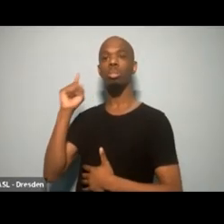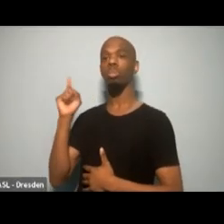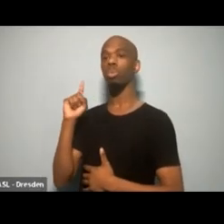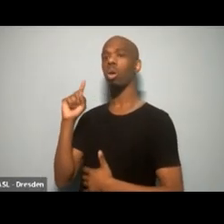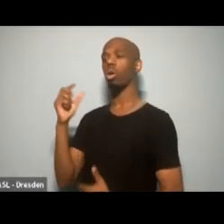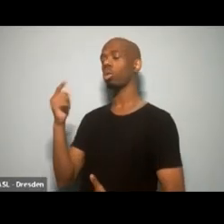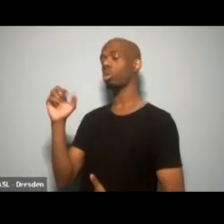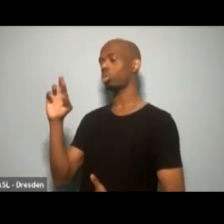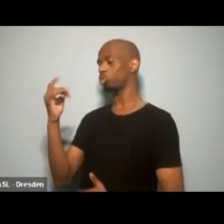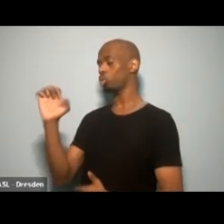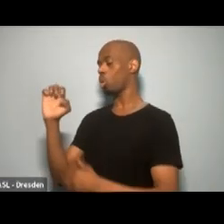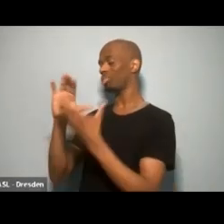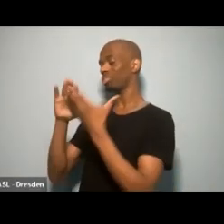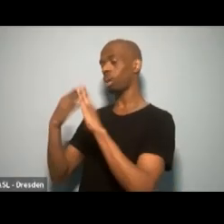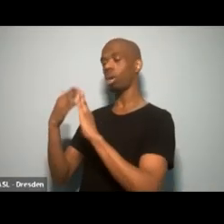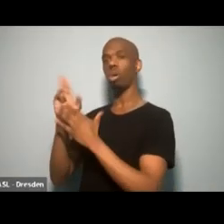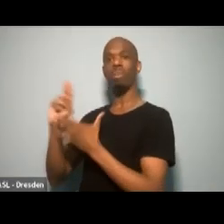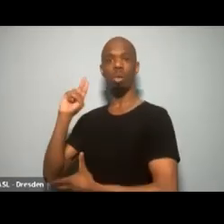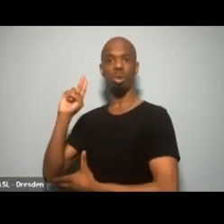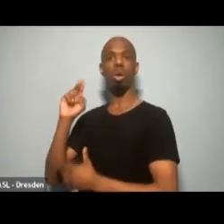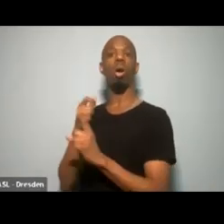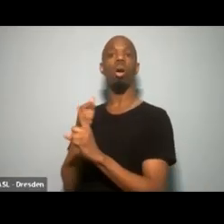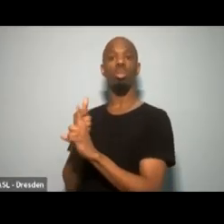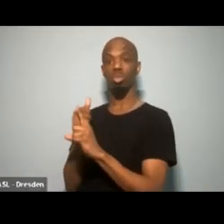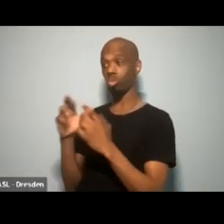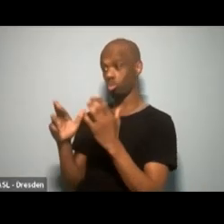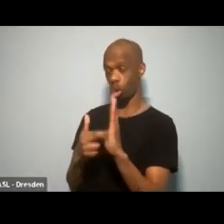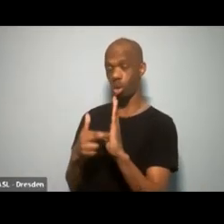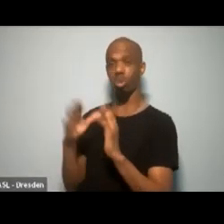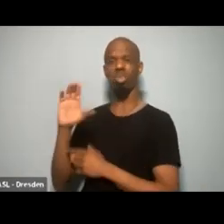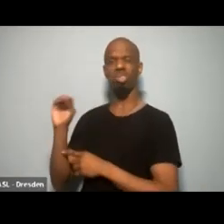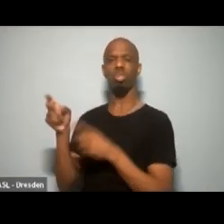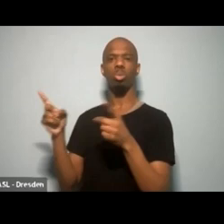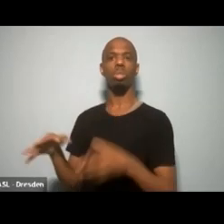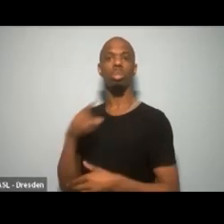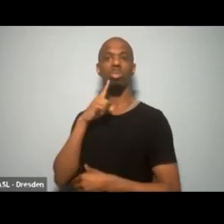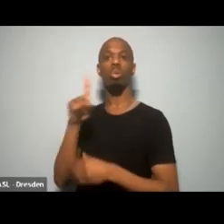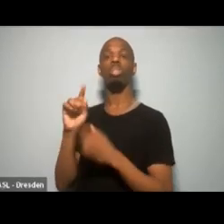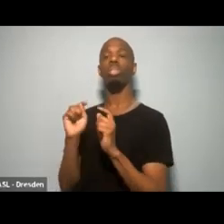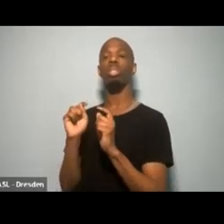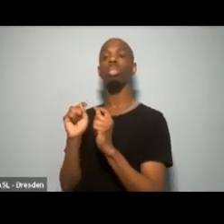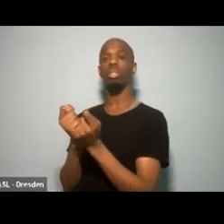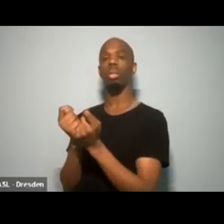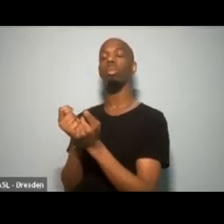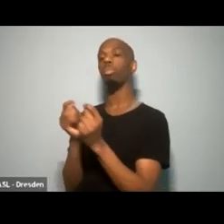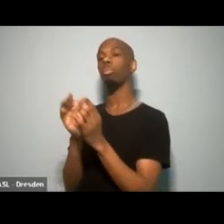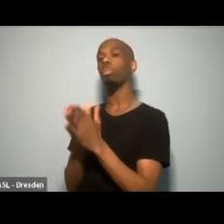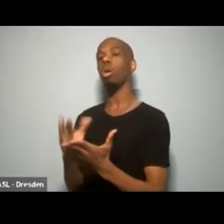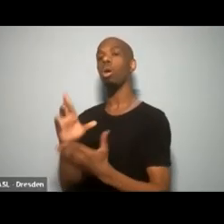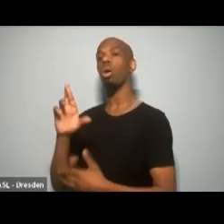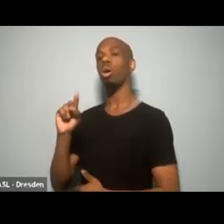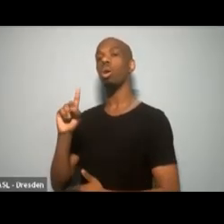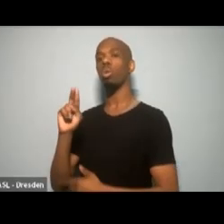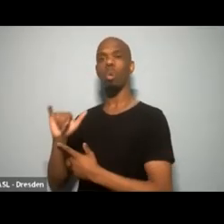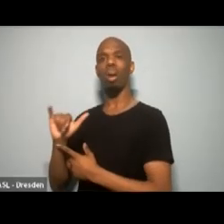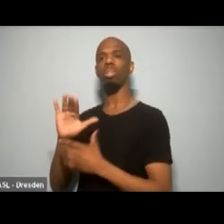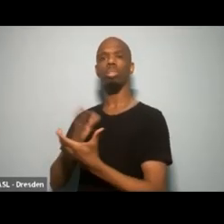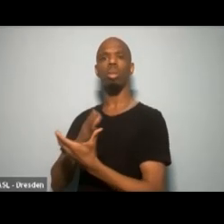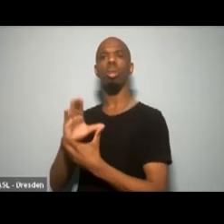She's also the co-director of the Timbuktu Renaissance and former US Ambassador to the Netherlands.